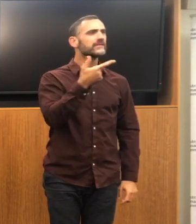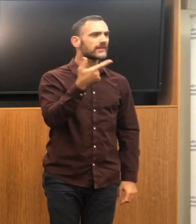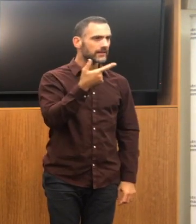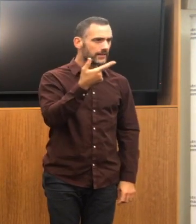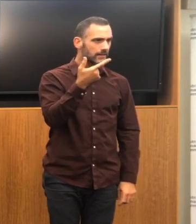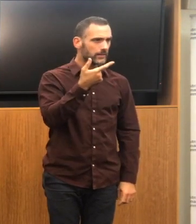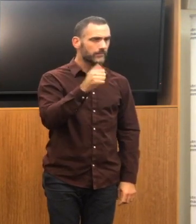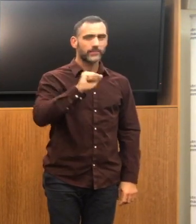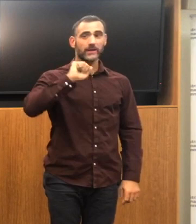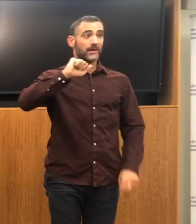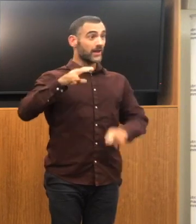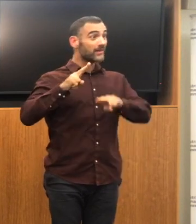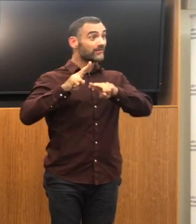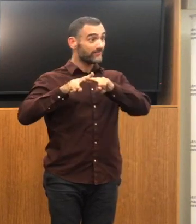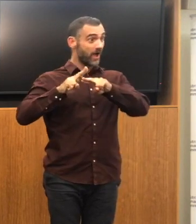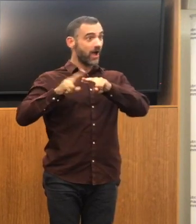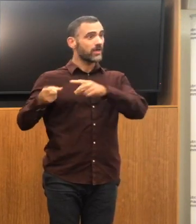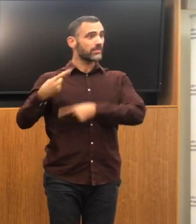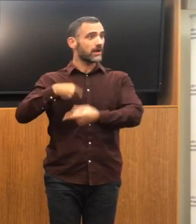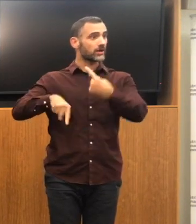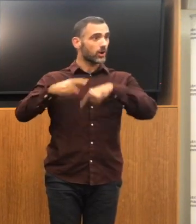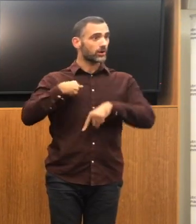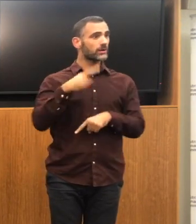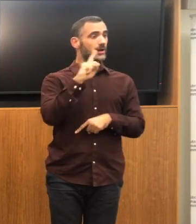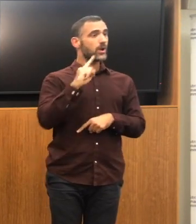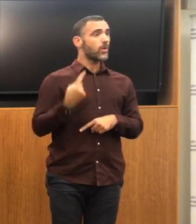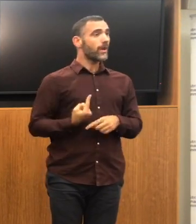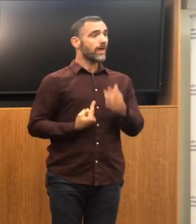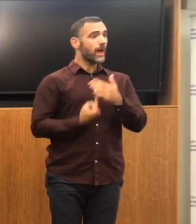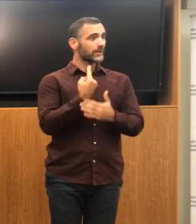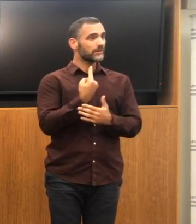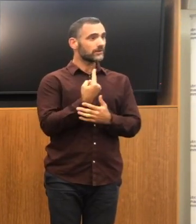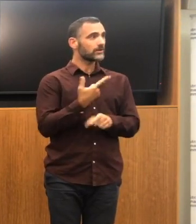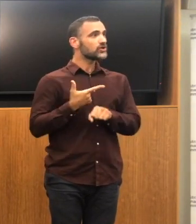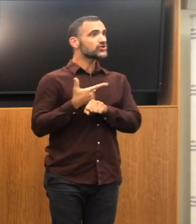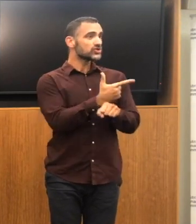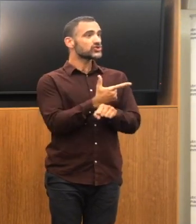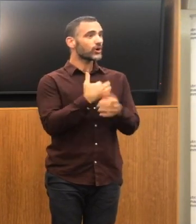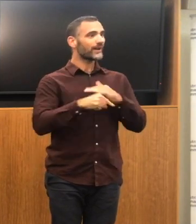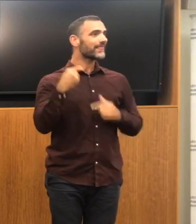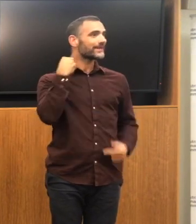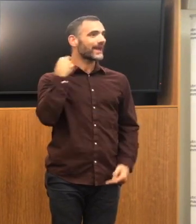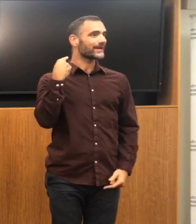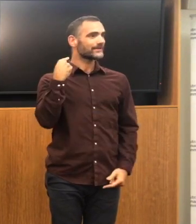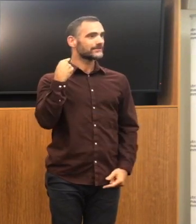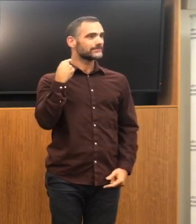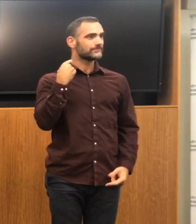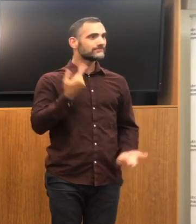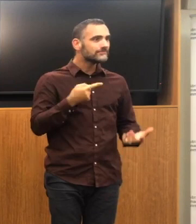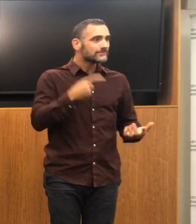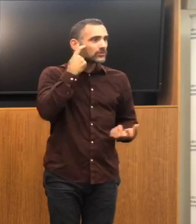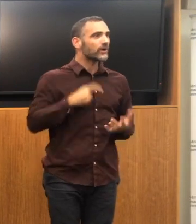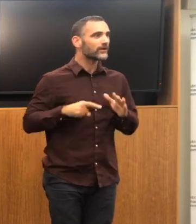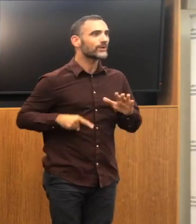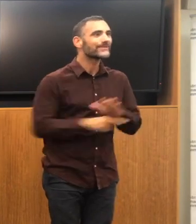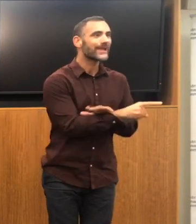told us that he had been shot in the neck while escaping and was paralyzed from the waist down.